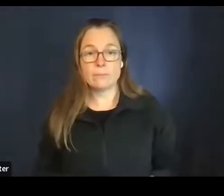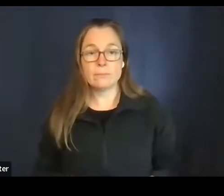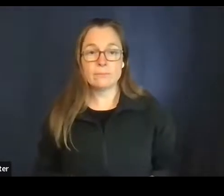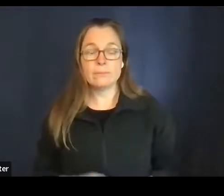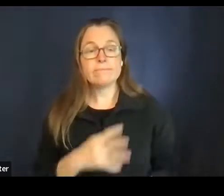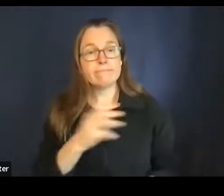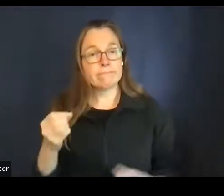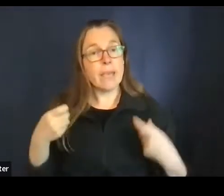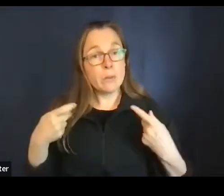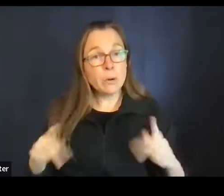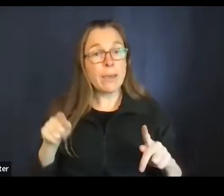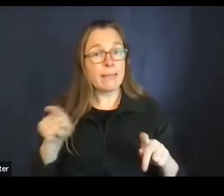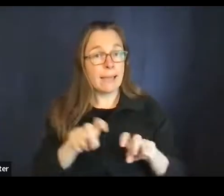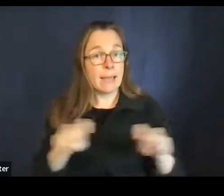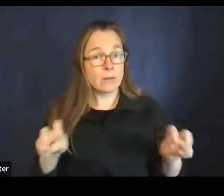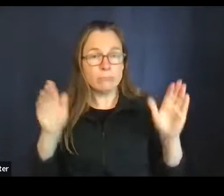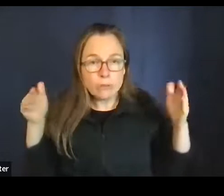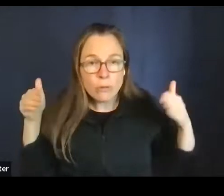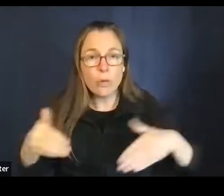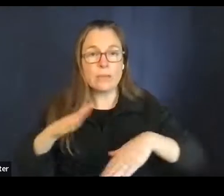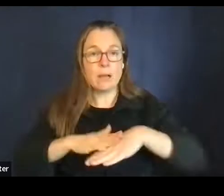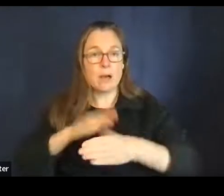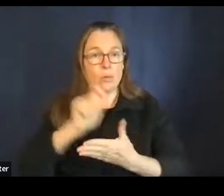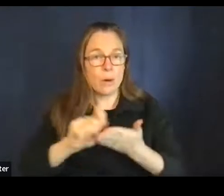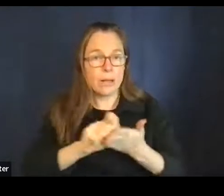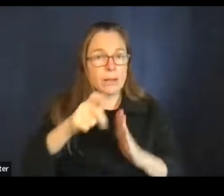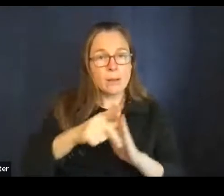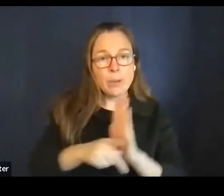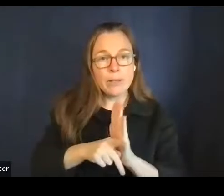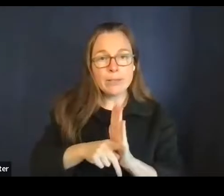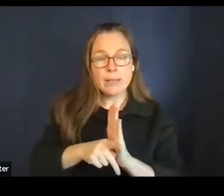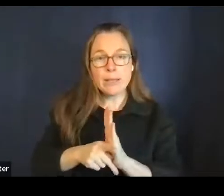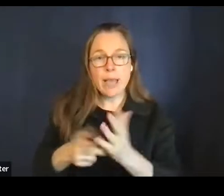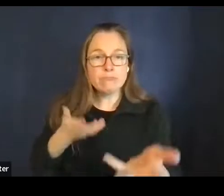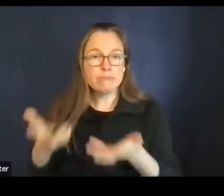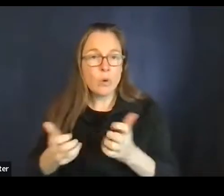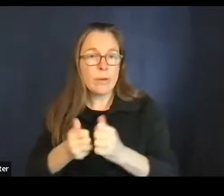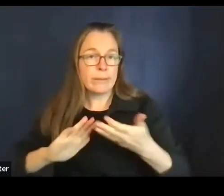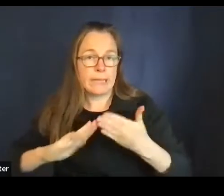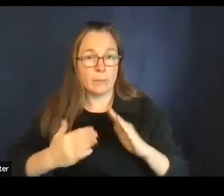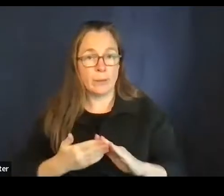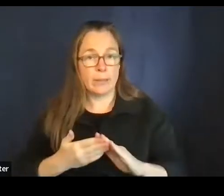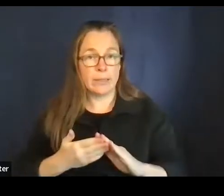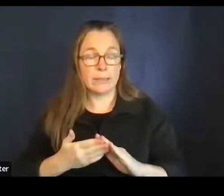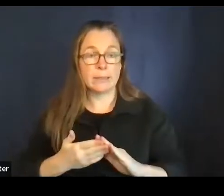City Council to focus on policy setting and engaging with the community. Transitioning day to day oversight